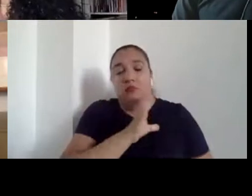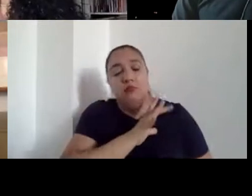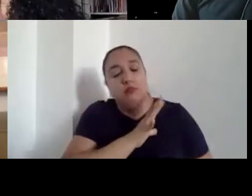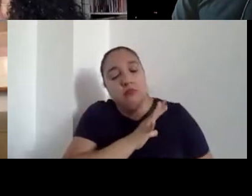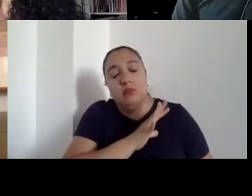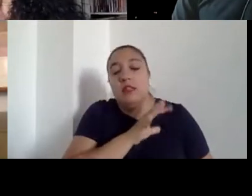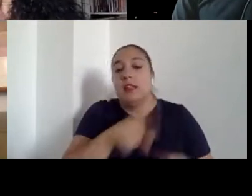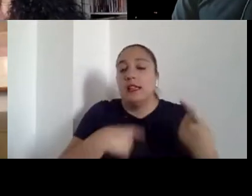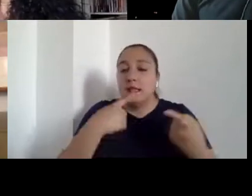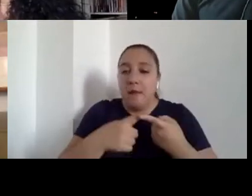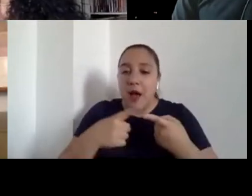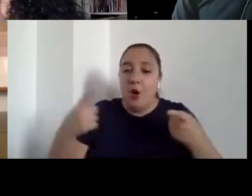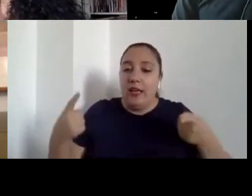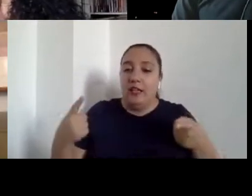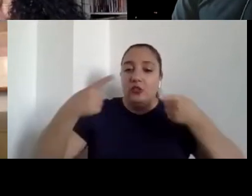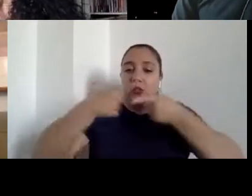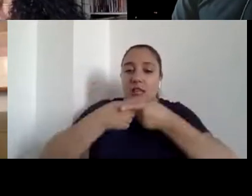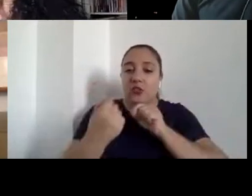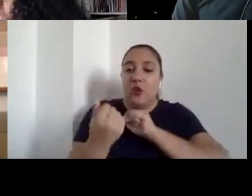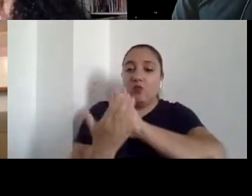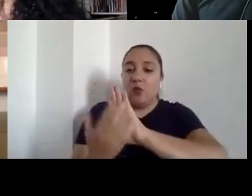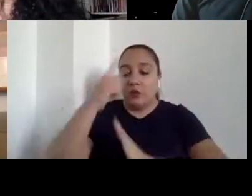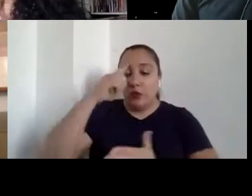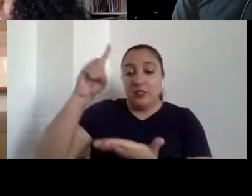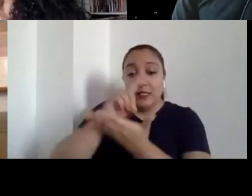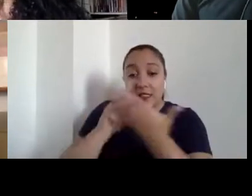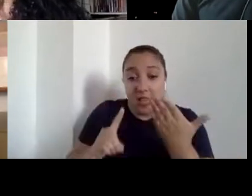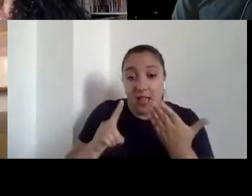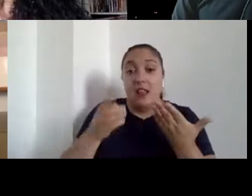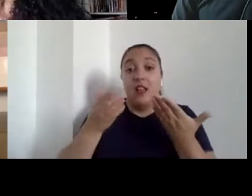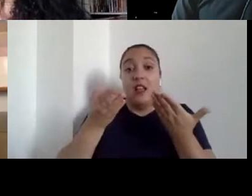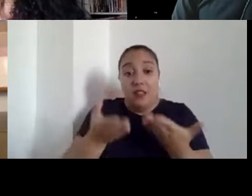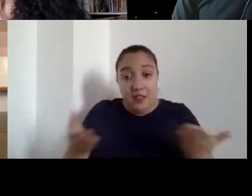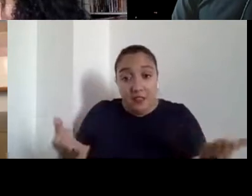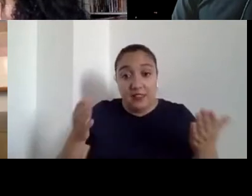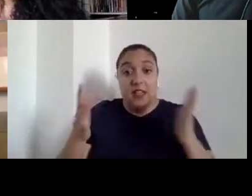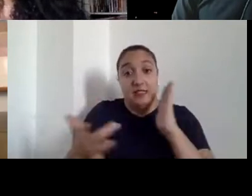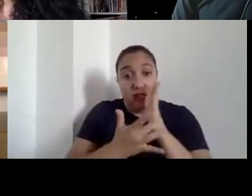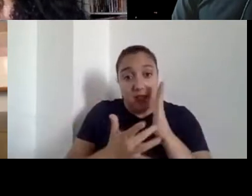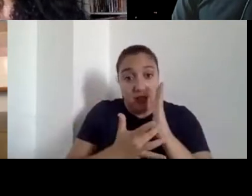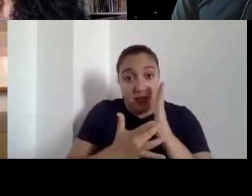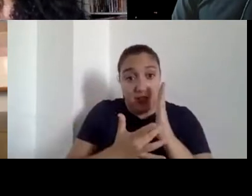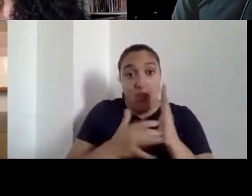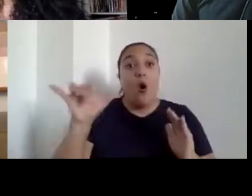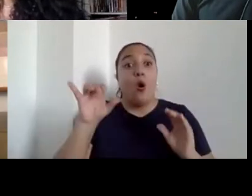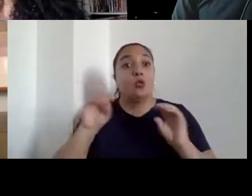approaches to design of objects, of design, technologies, but organizations, productive